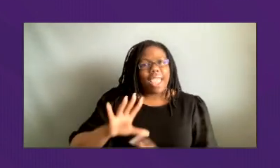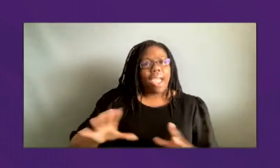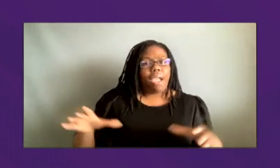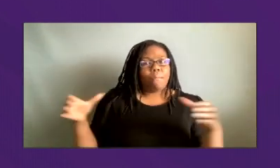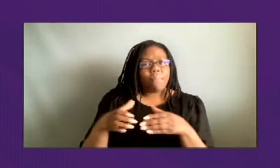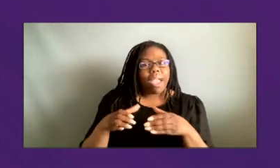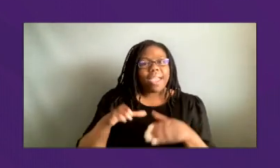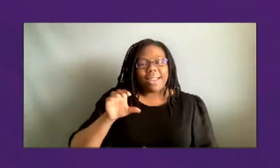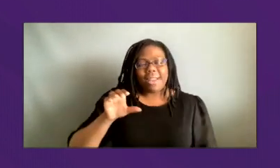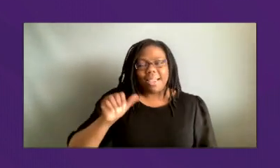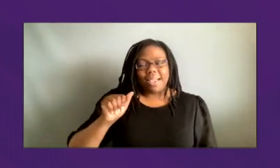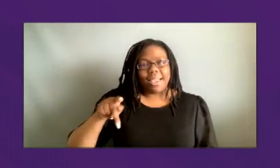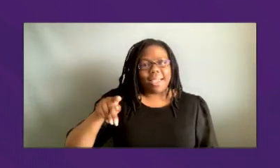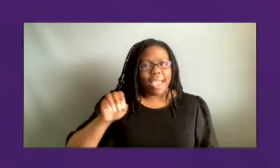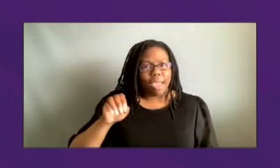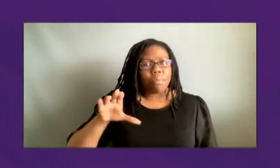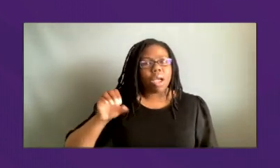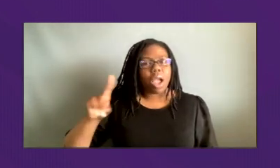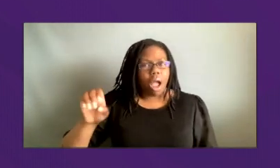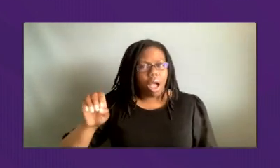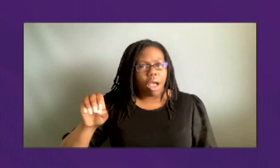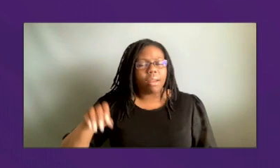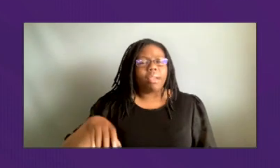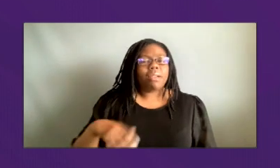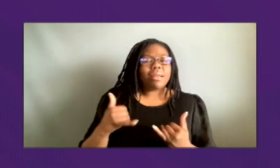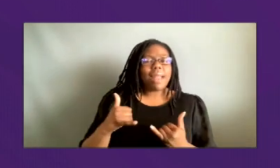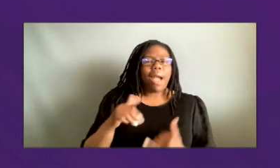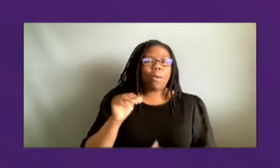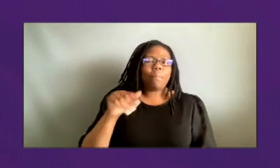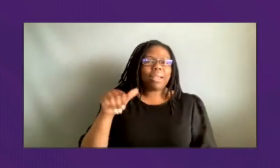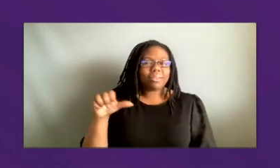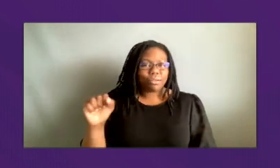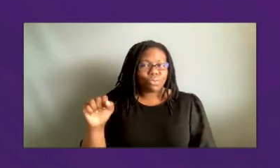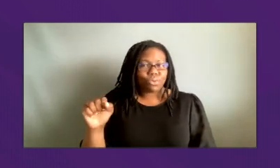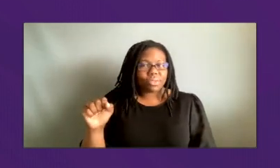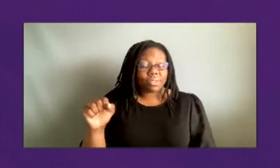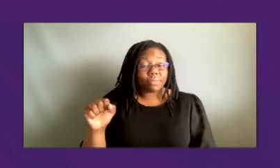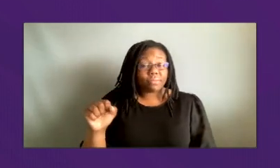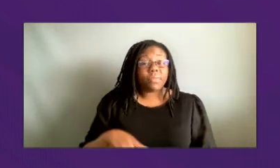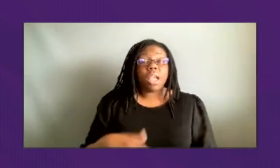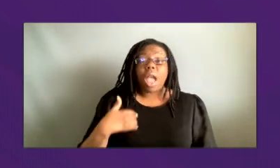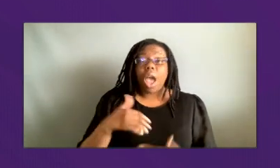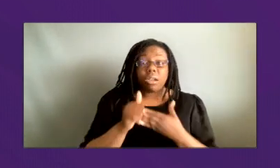and they played a lead role in this historic encounter. And they had been essential to the